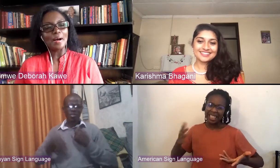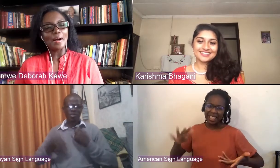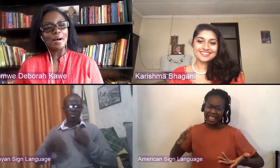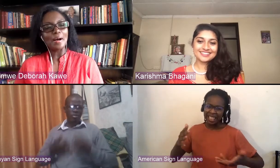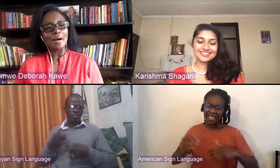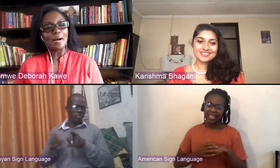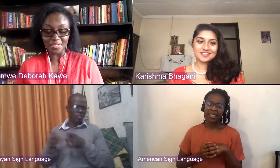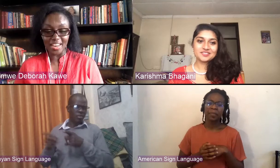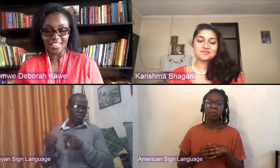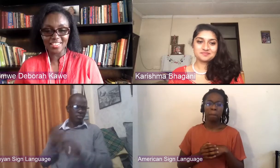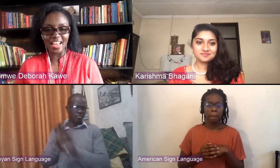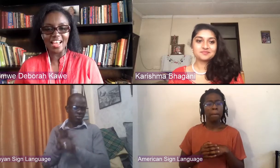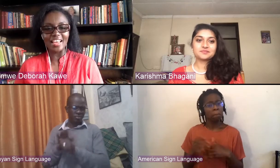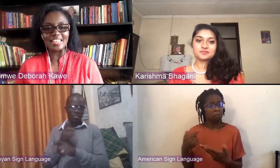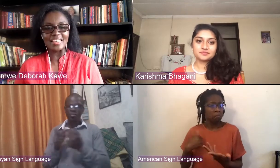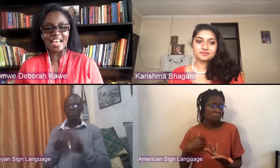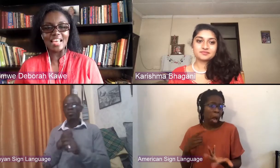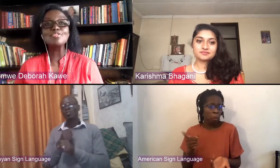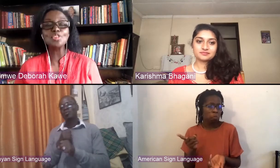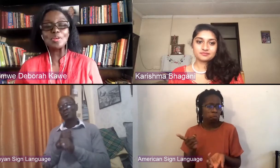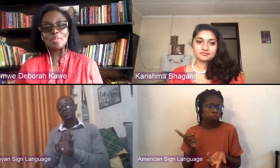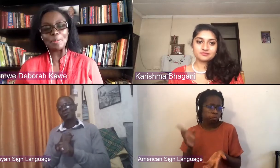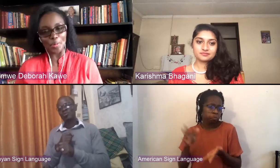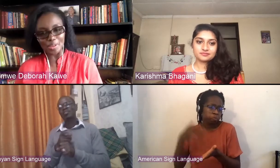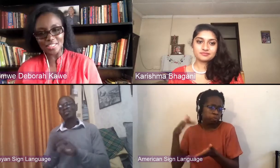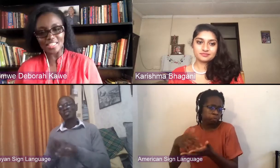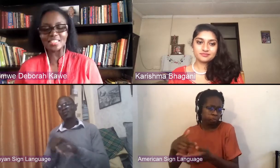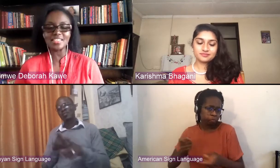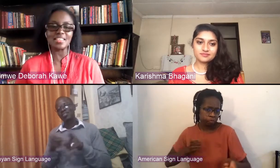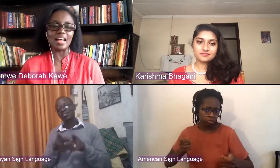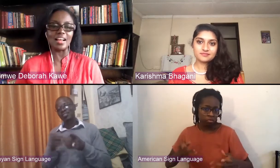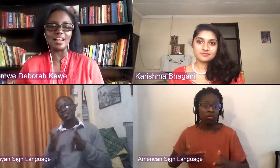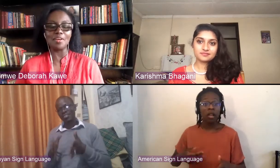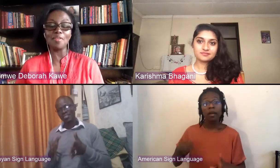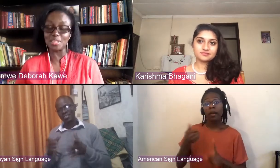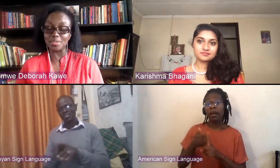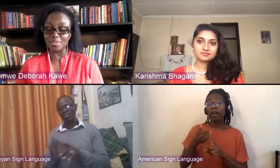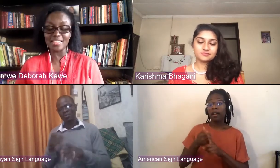but I do direct and I enjoy the process of directing